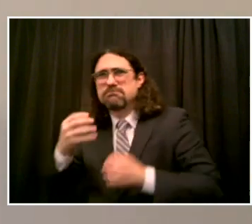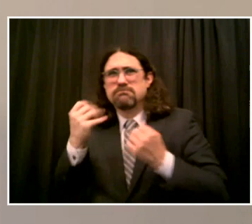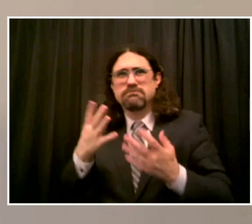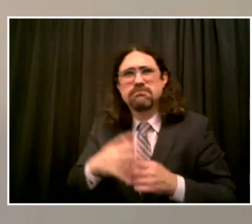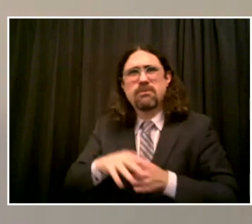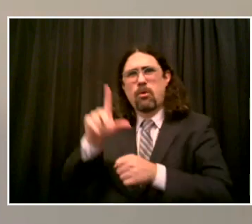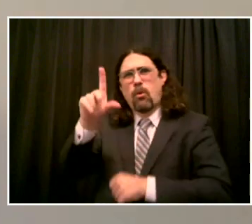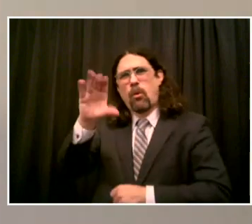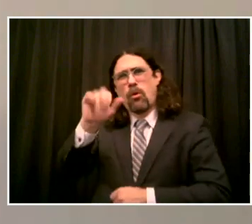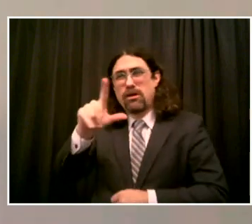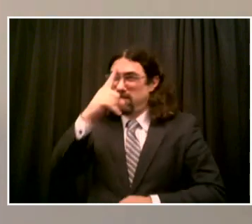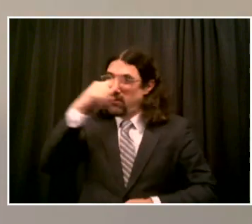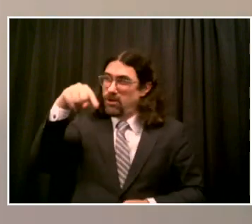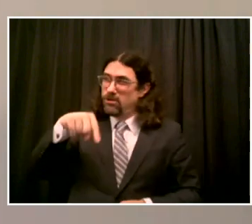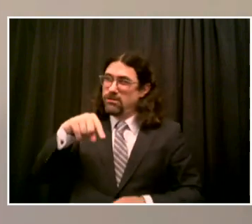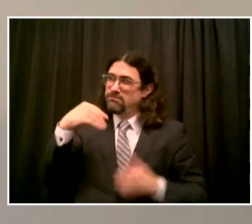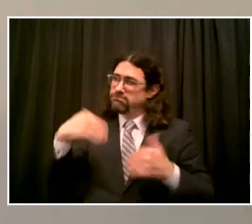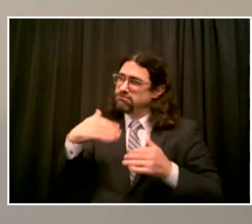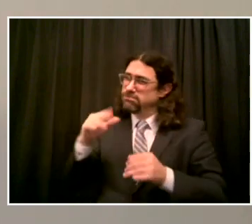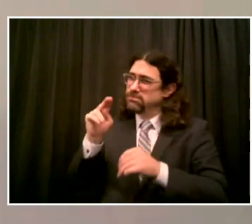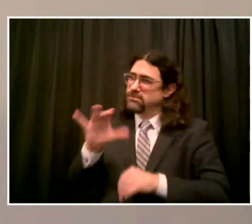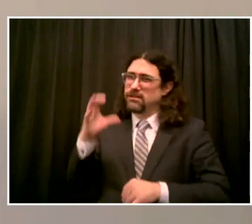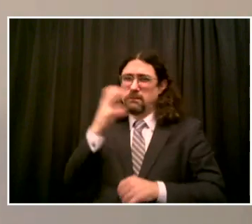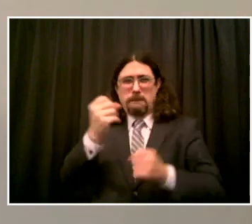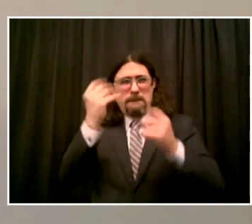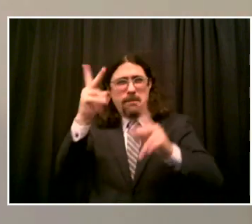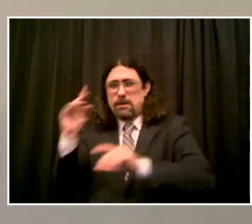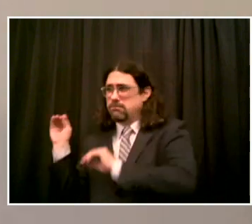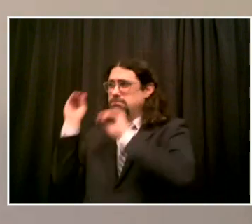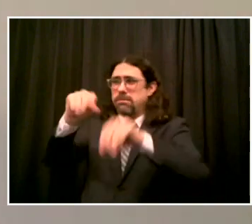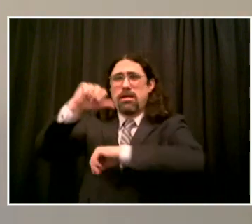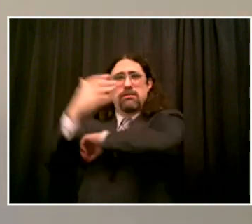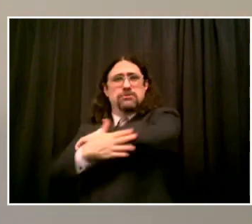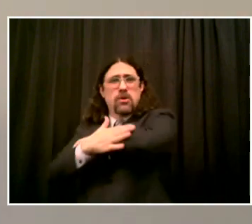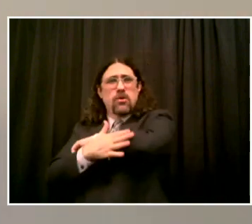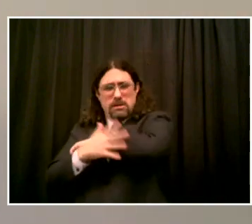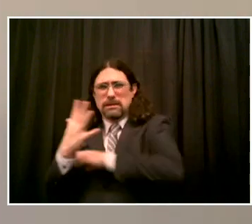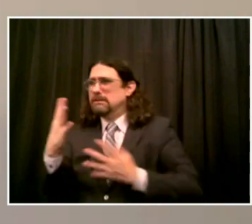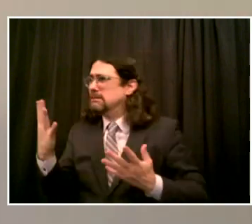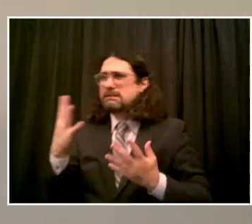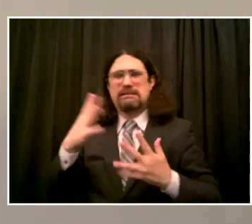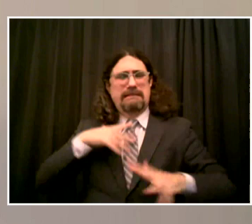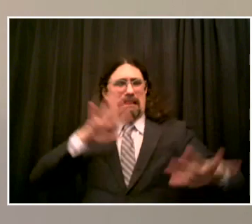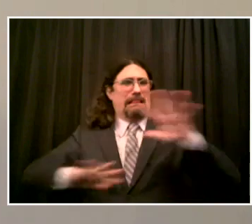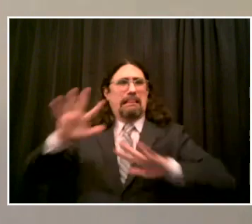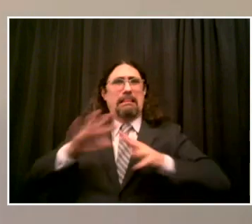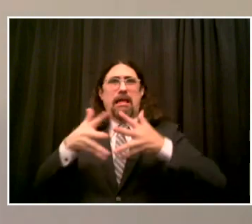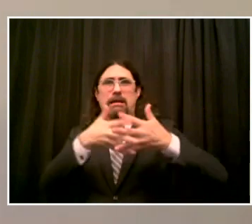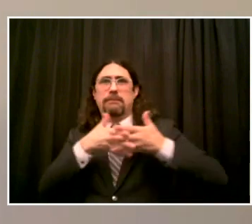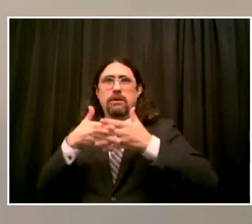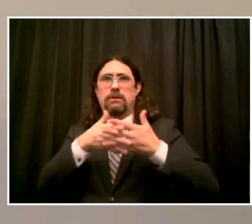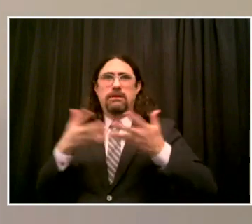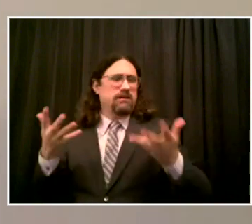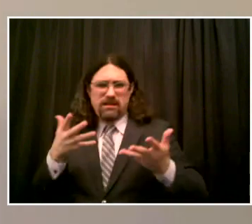MINORITY 99]')áT FOOD IS PART OF OURQ3ñ CULTURE. IT AT THE TIMERS US TO OUR HERAGITE AND